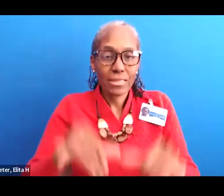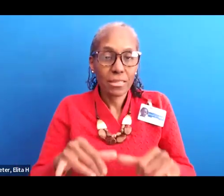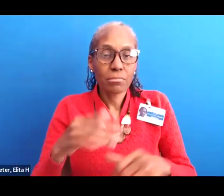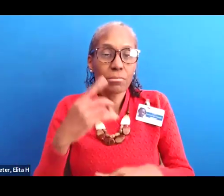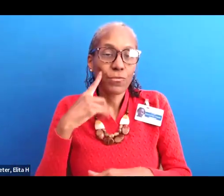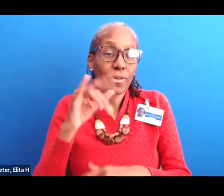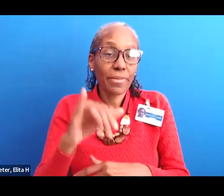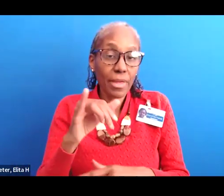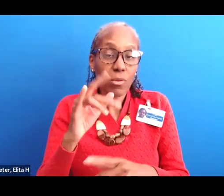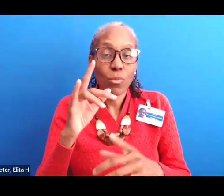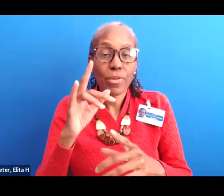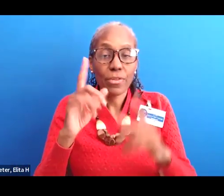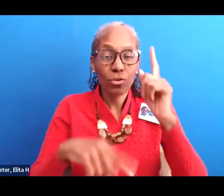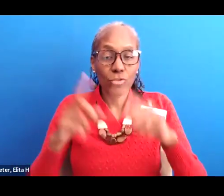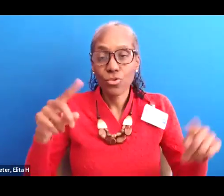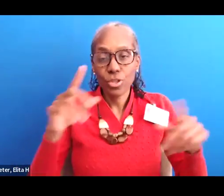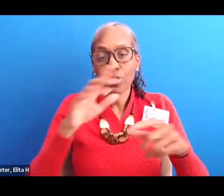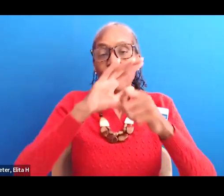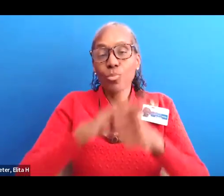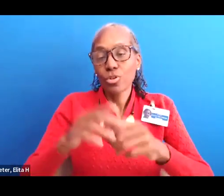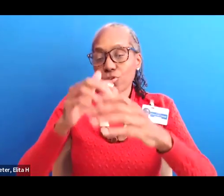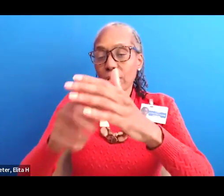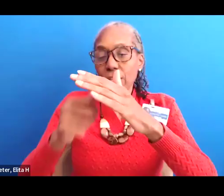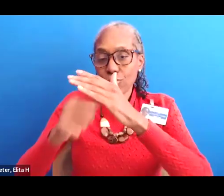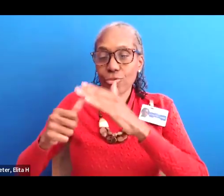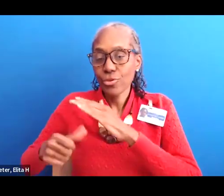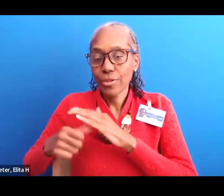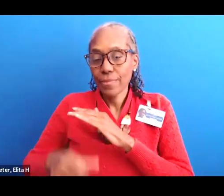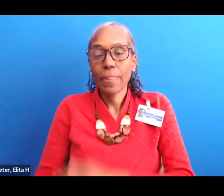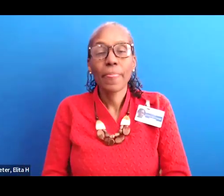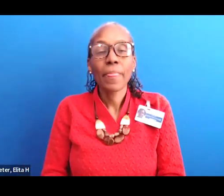get with alternating pressure underneath you that can help